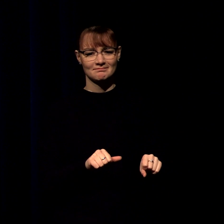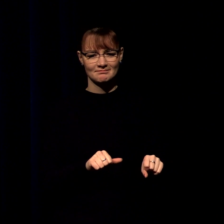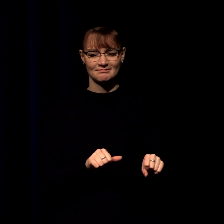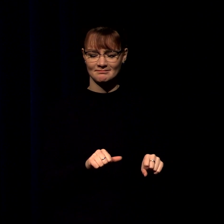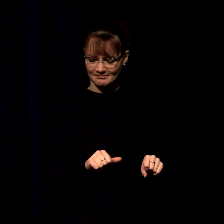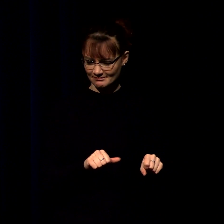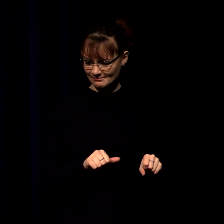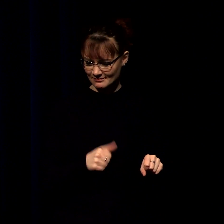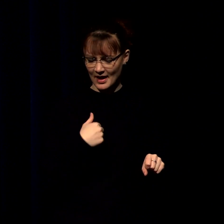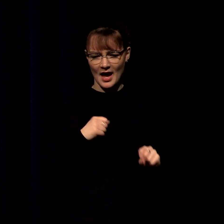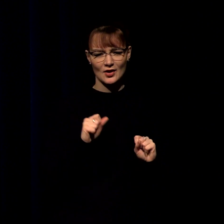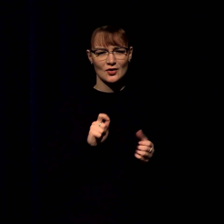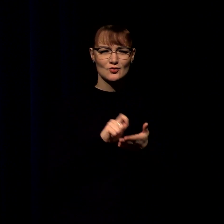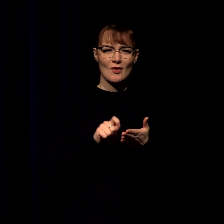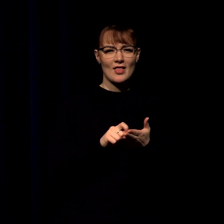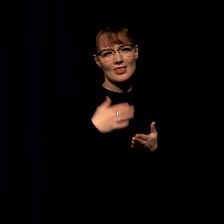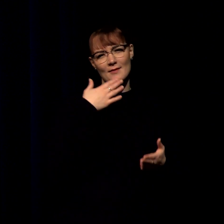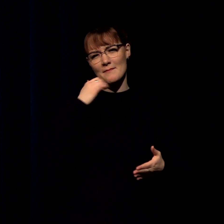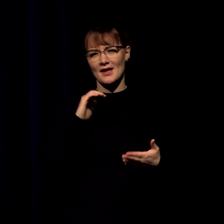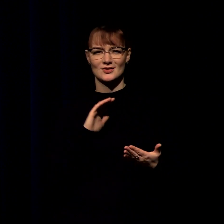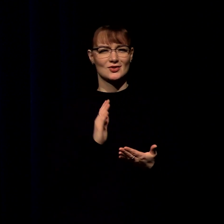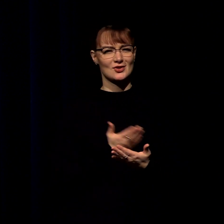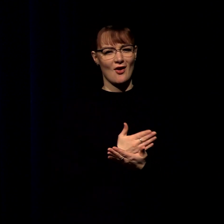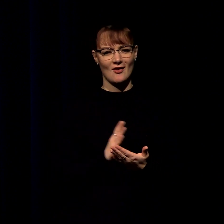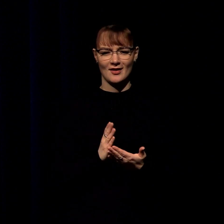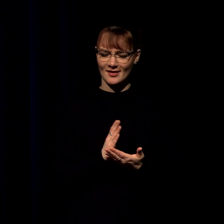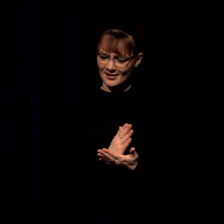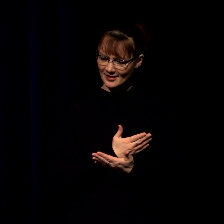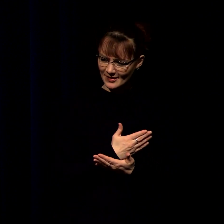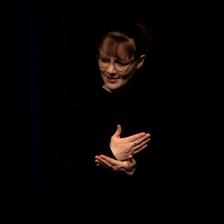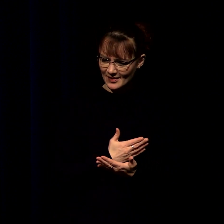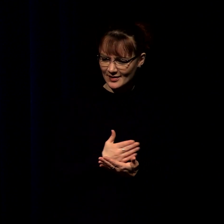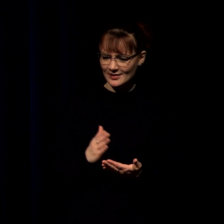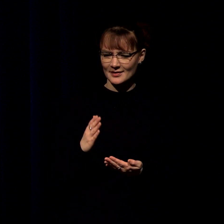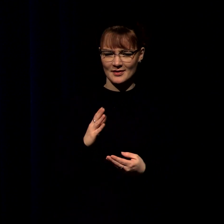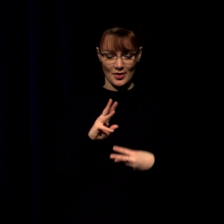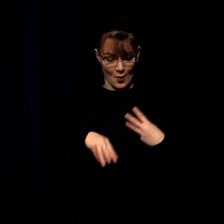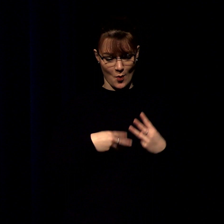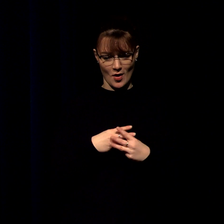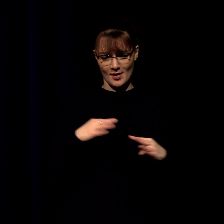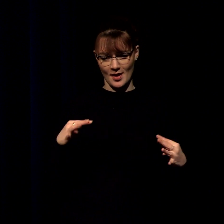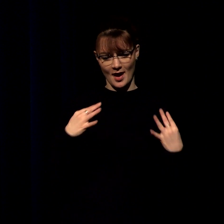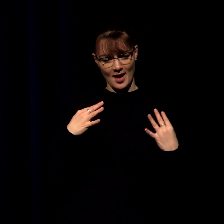I could write the biggest song All the world will sing along